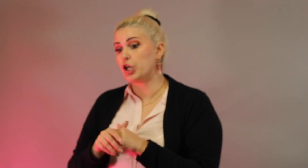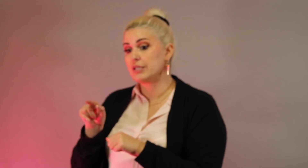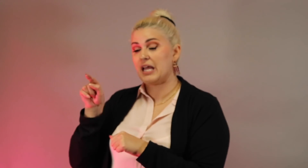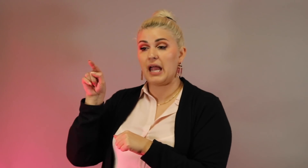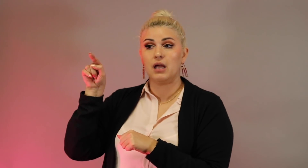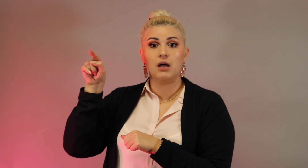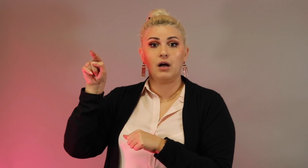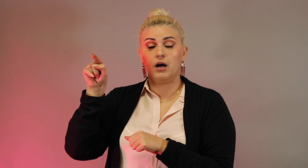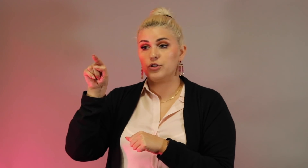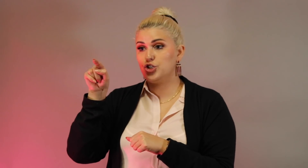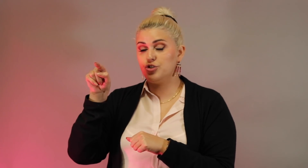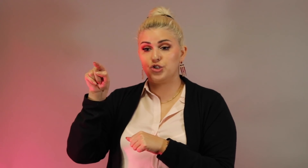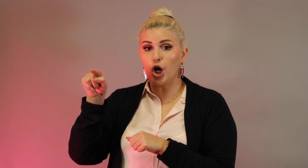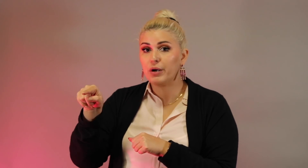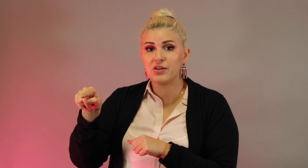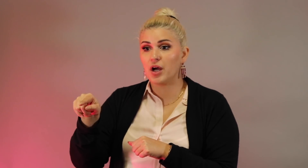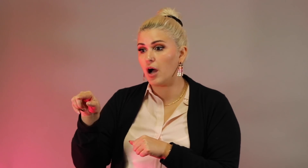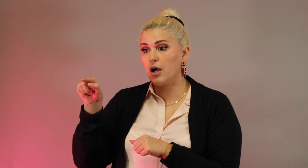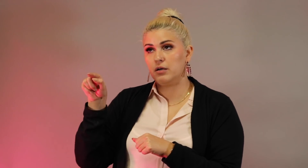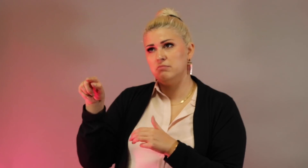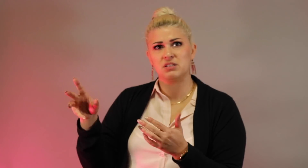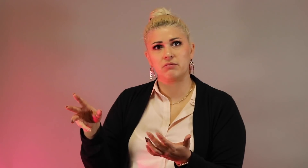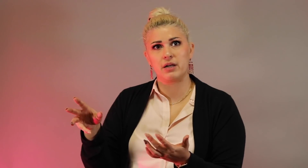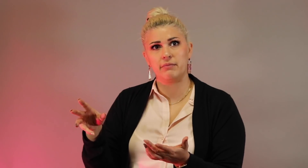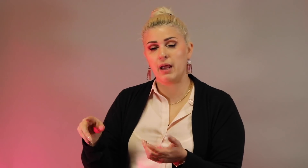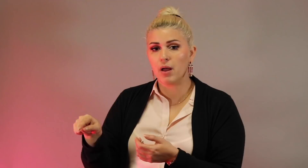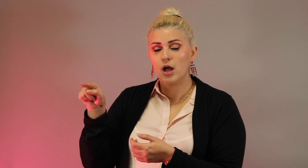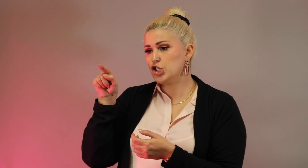So you're gonna say, Jody the dog, that's a random name,